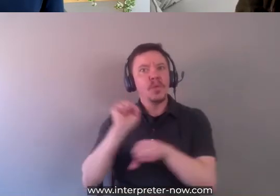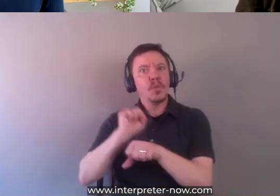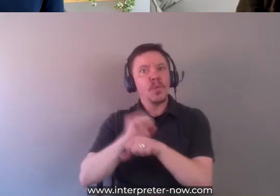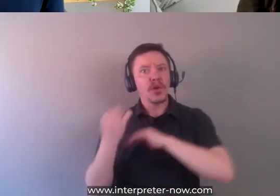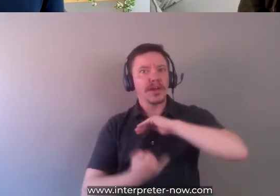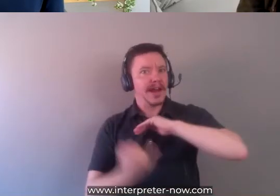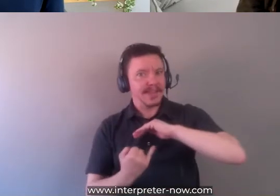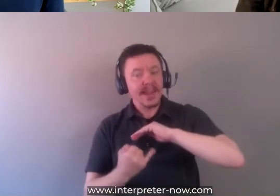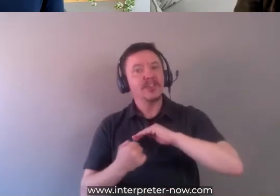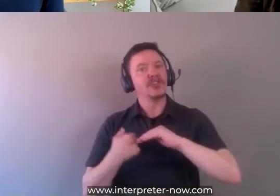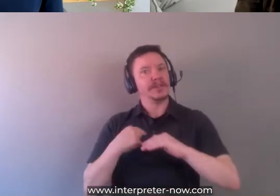and cultural context.